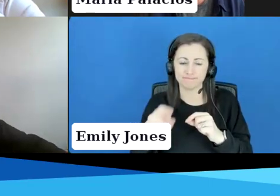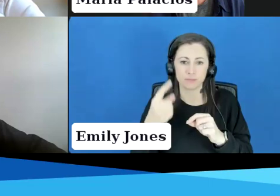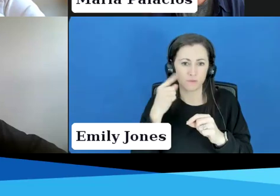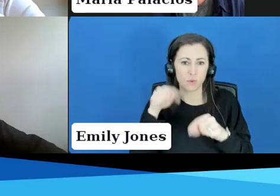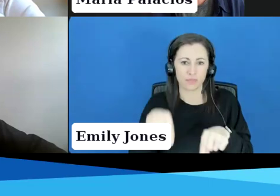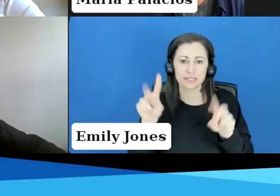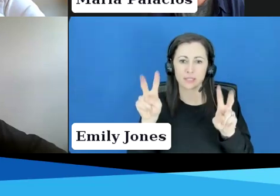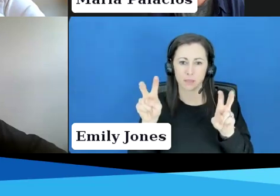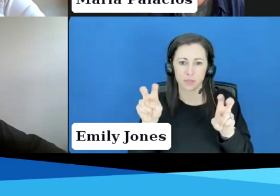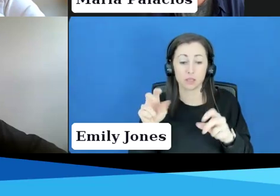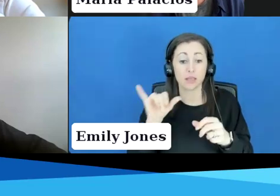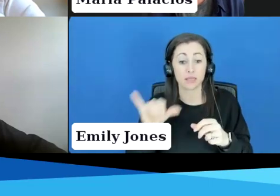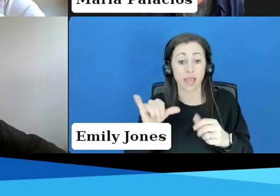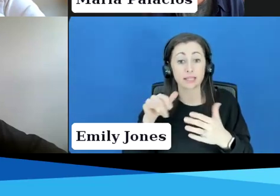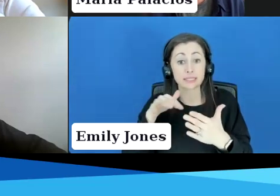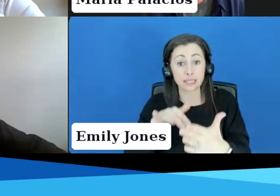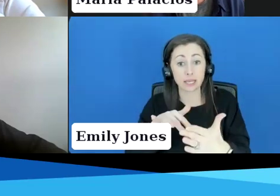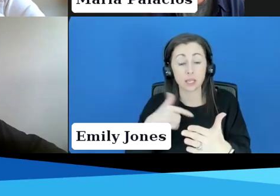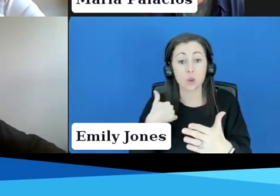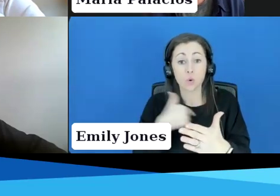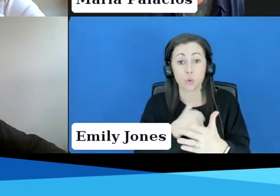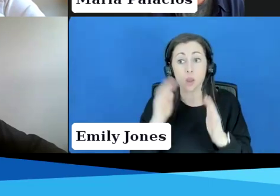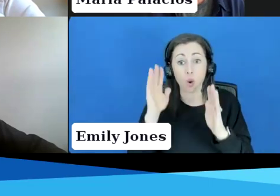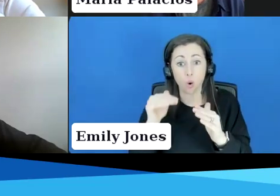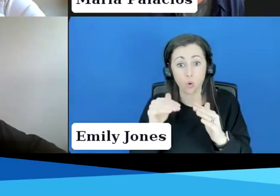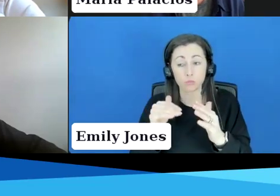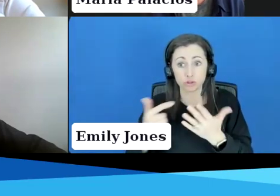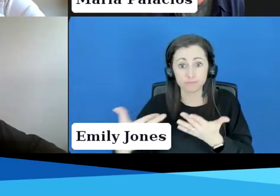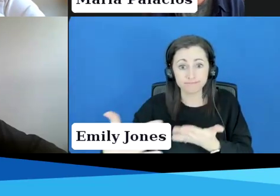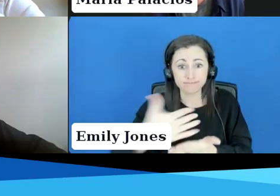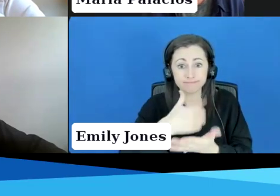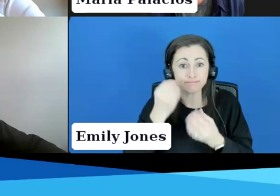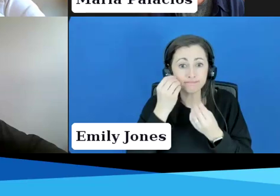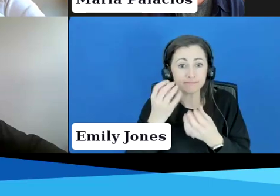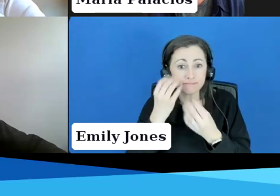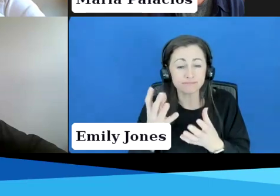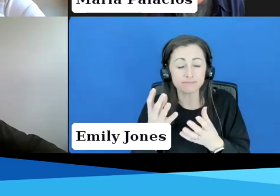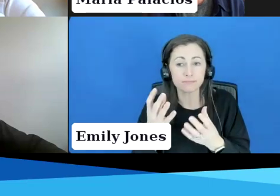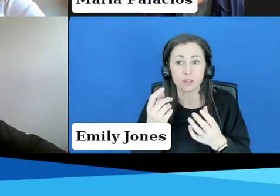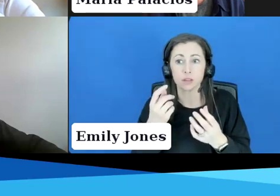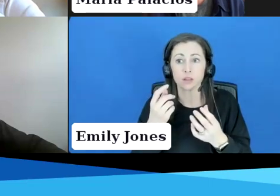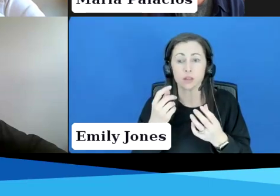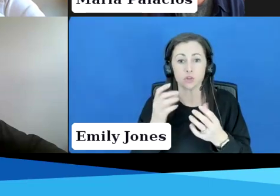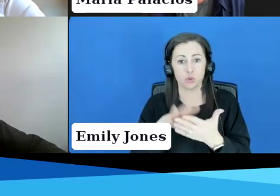Through this study, we're hoping to bridge that gap and learn more about this particular population.